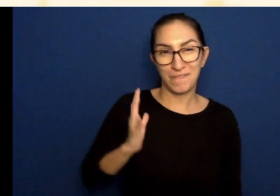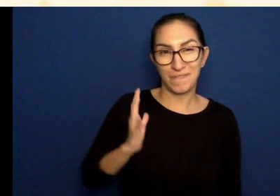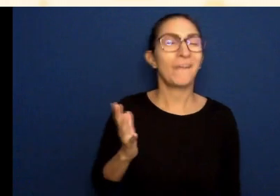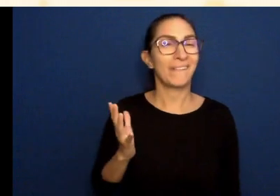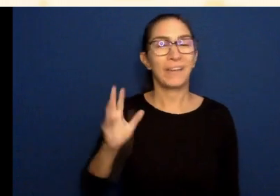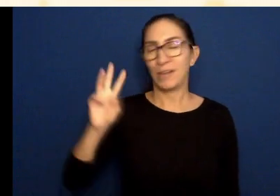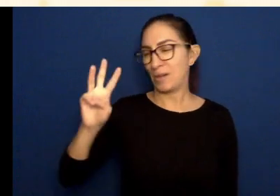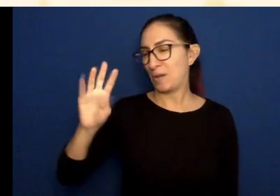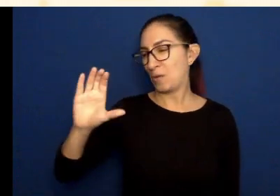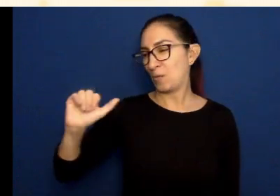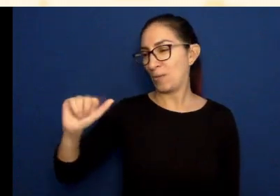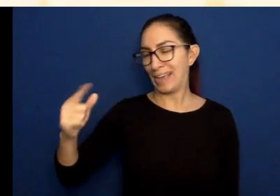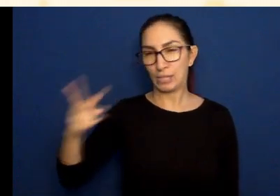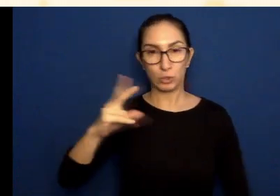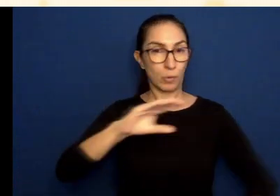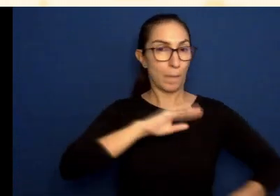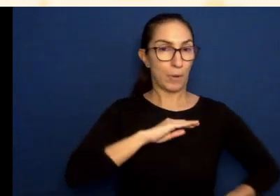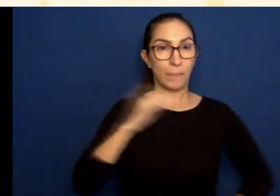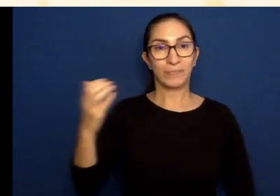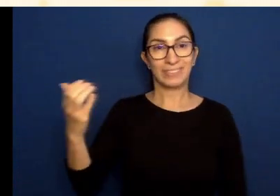people who are native users of those technologies.